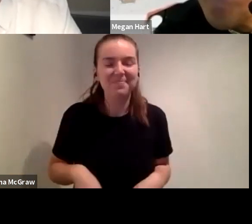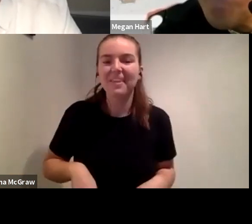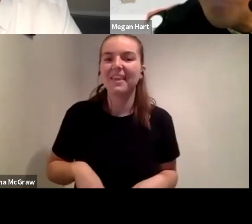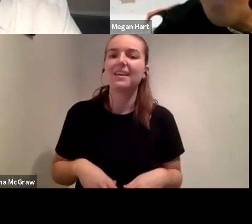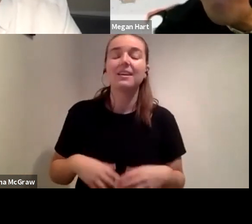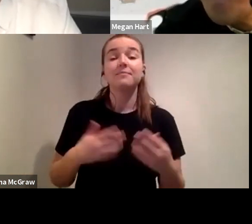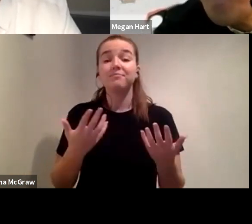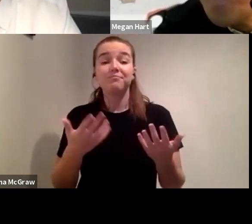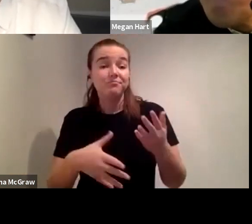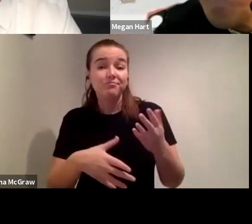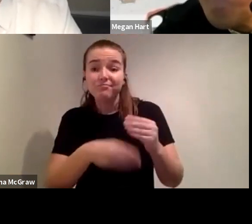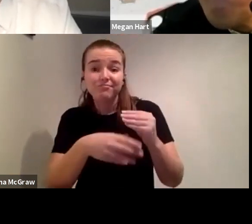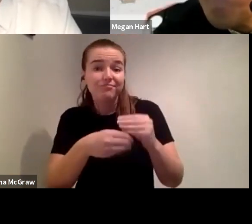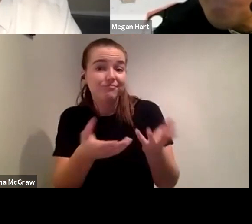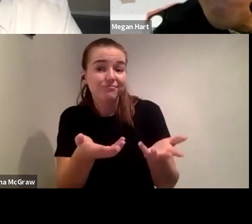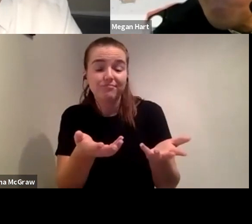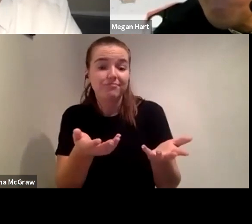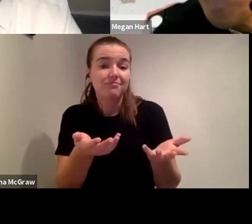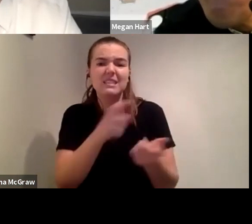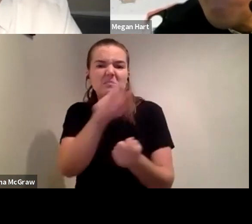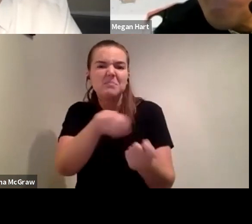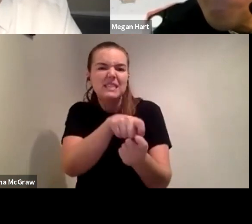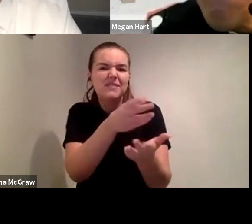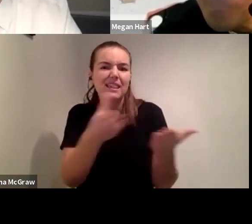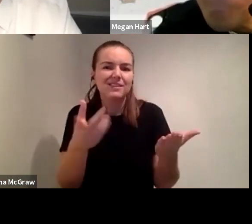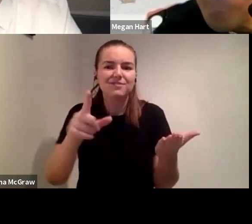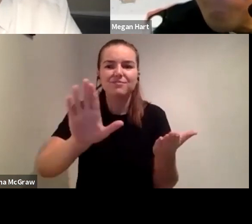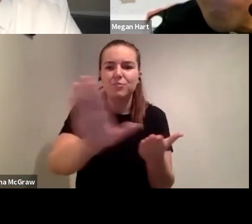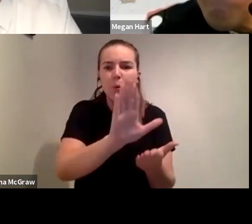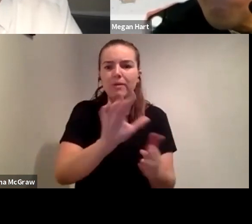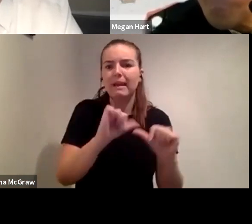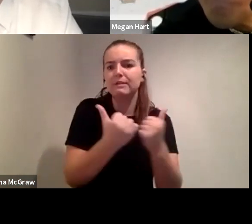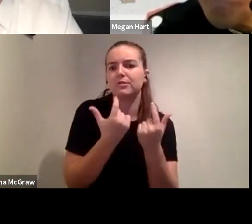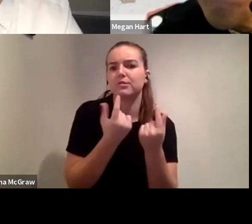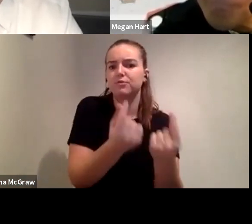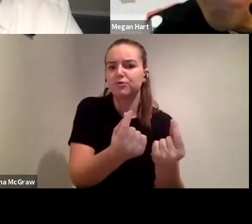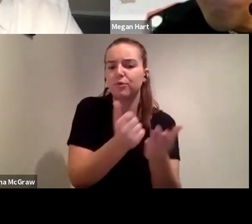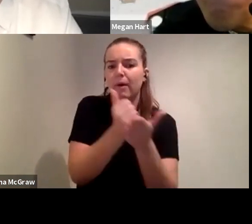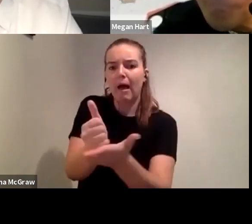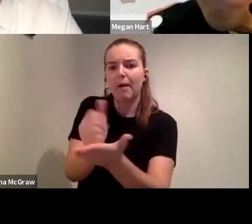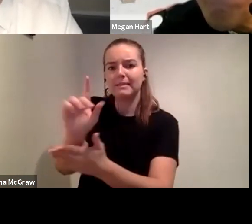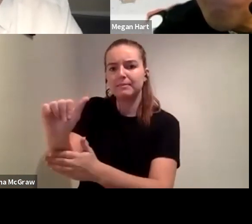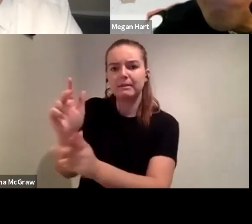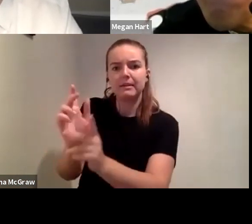This next question is where you guys get to brag.